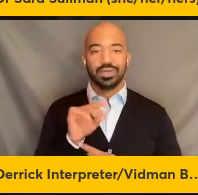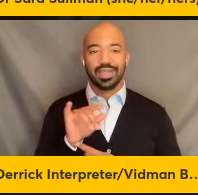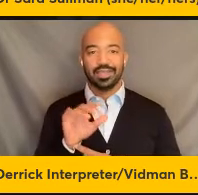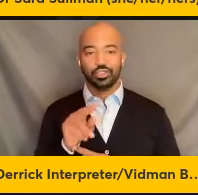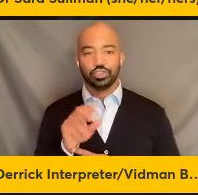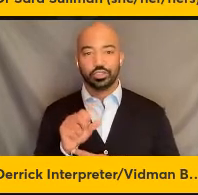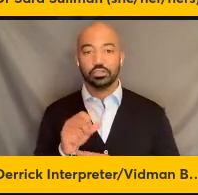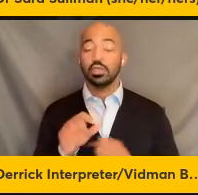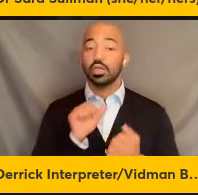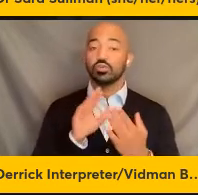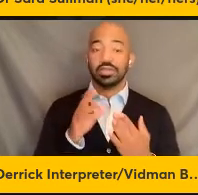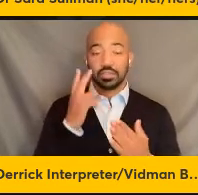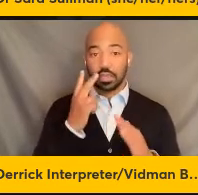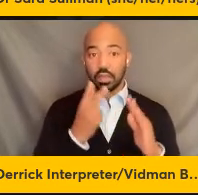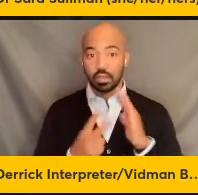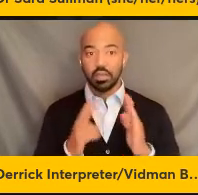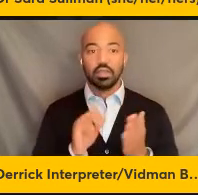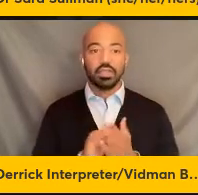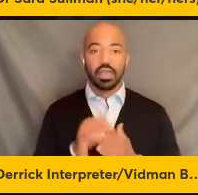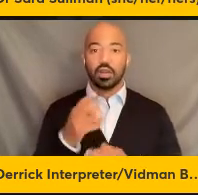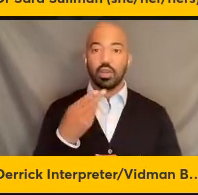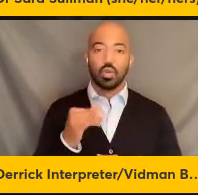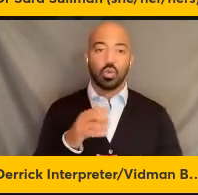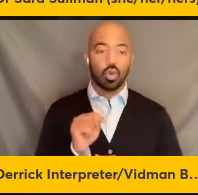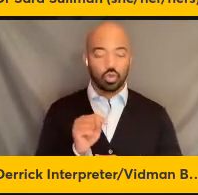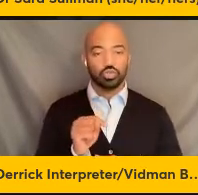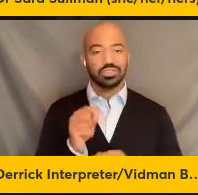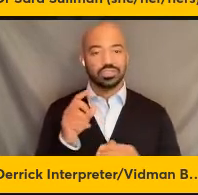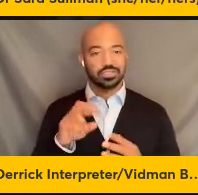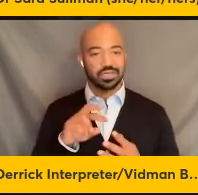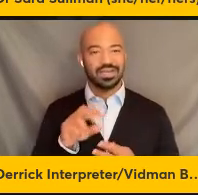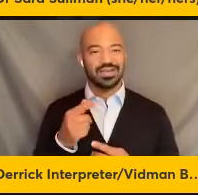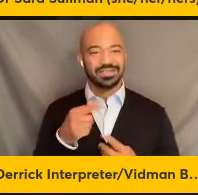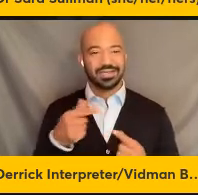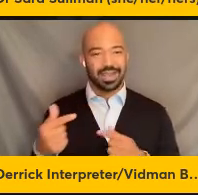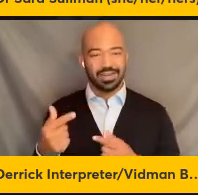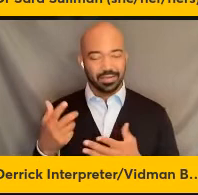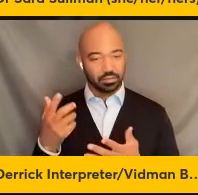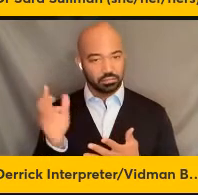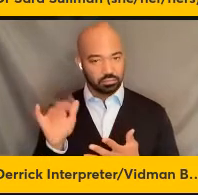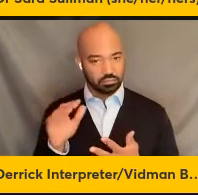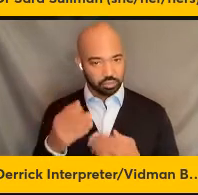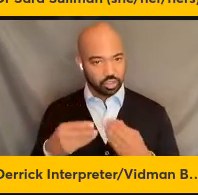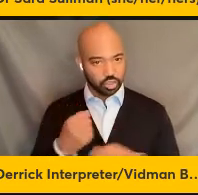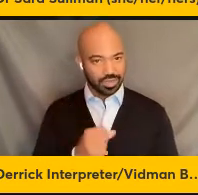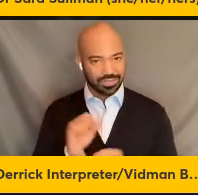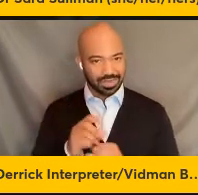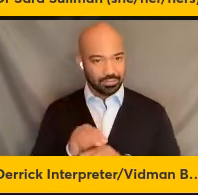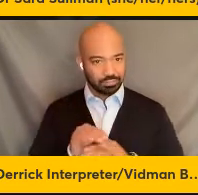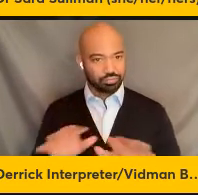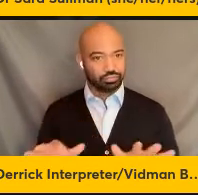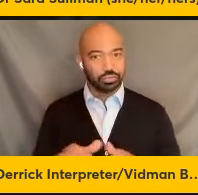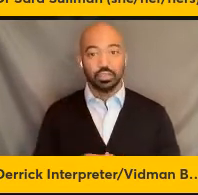hypothesis that host genetic variation might confer susceptibility to TB disease. So I worked with Yan Liu, who's